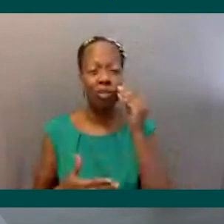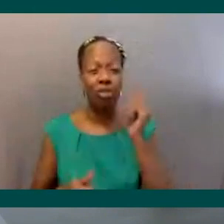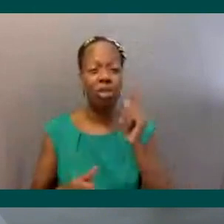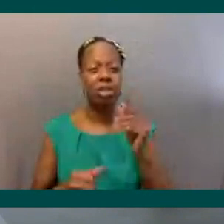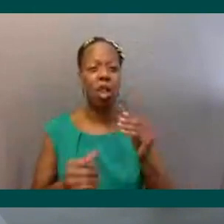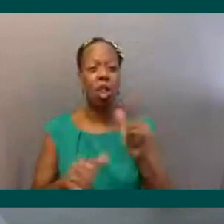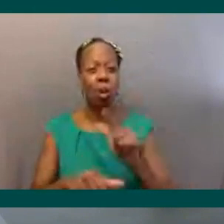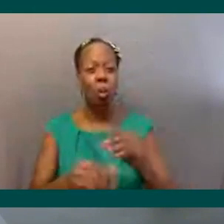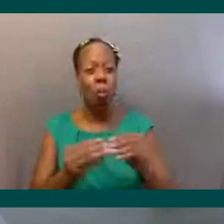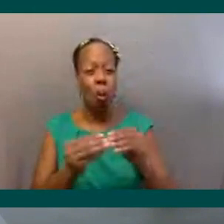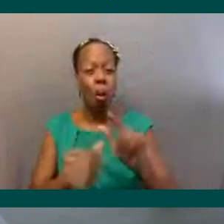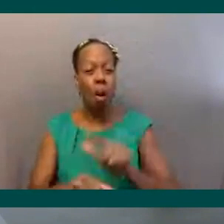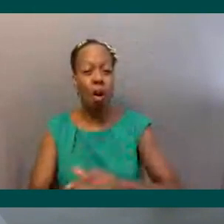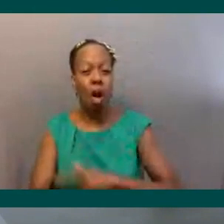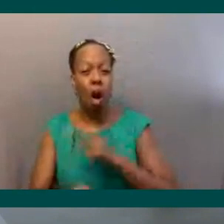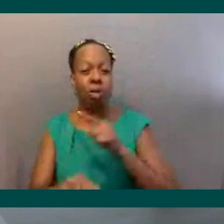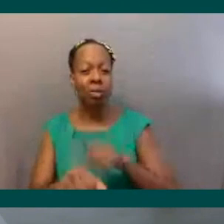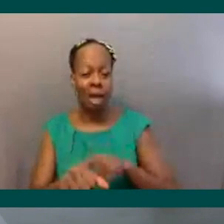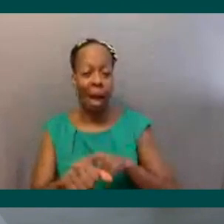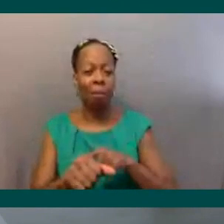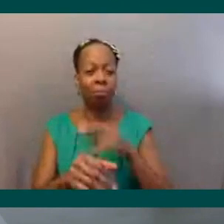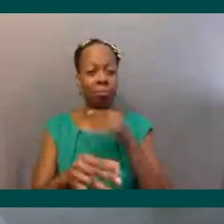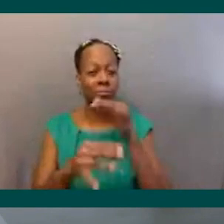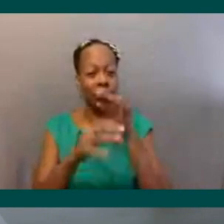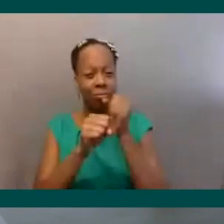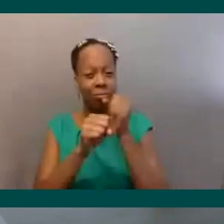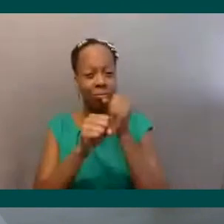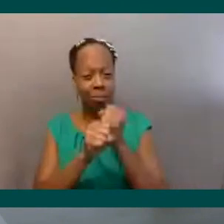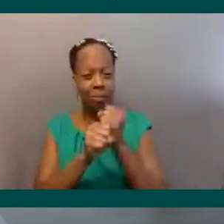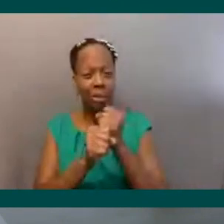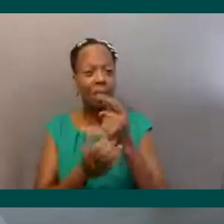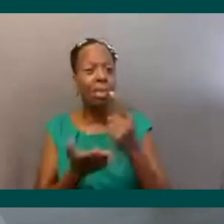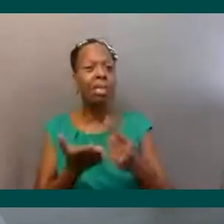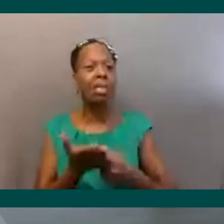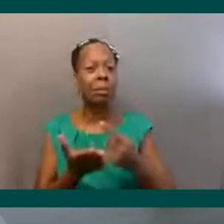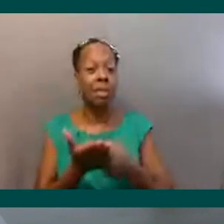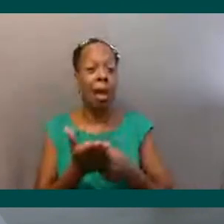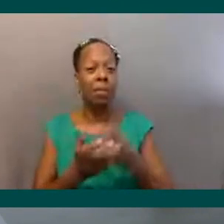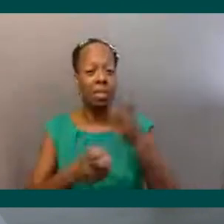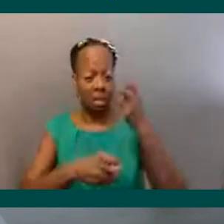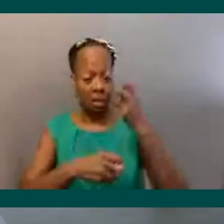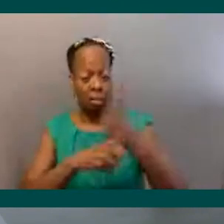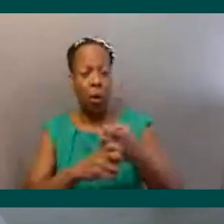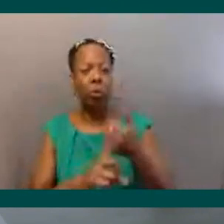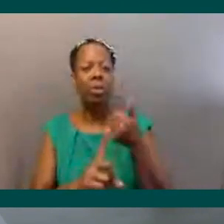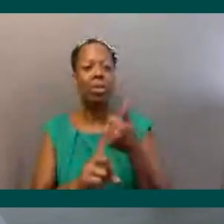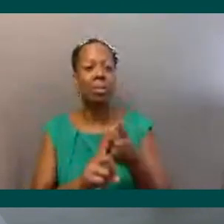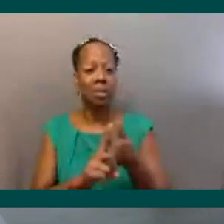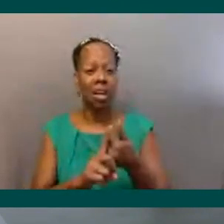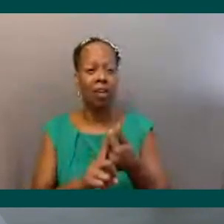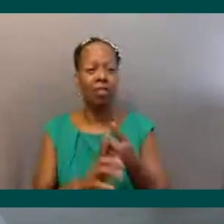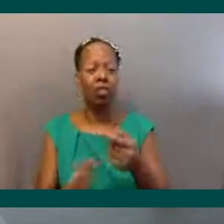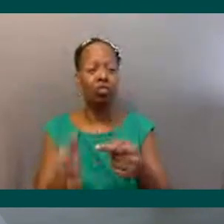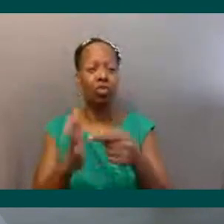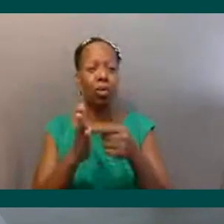We can cut the bones and realign them to provide better function.